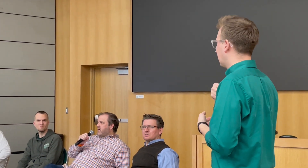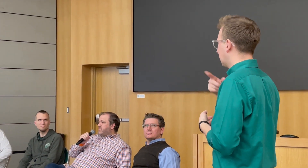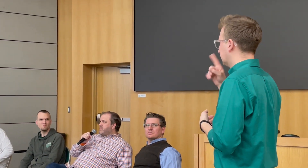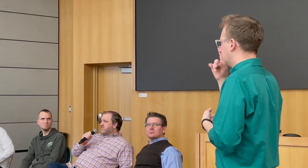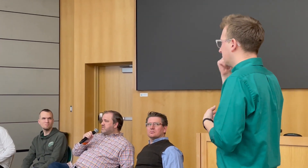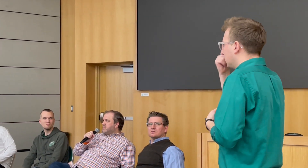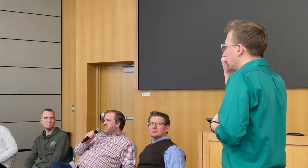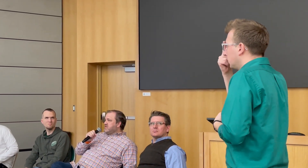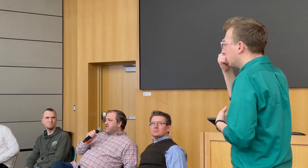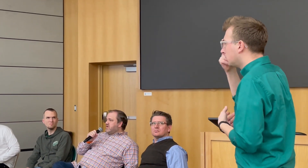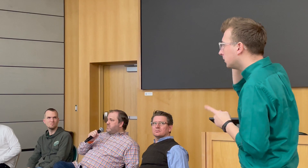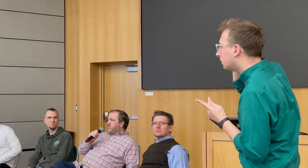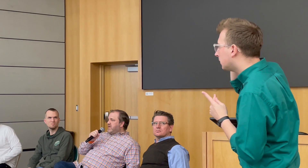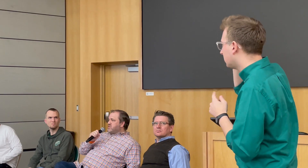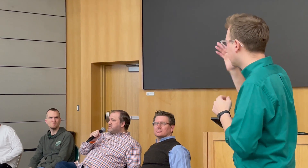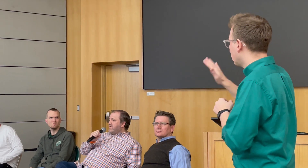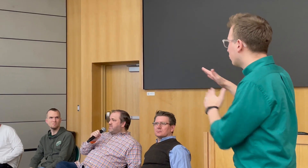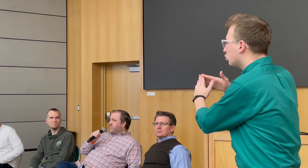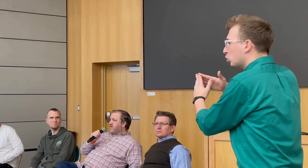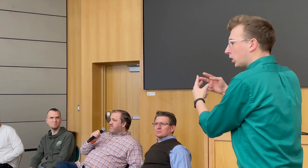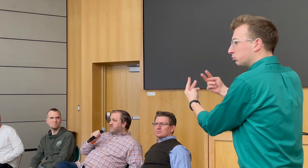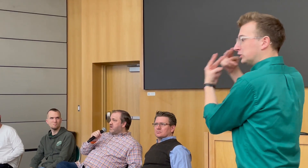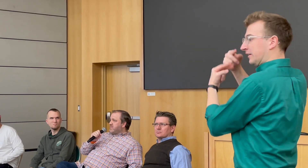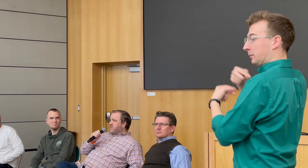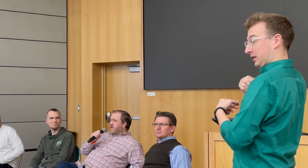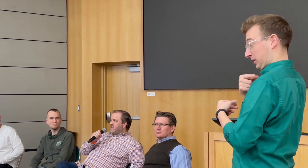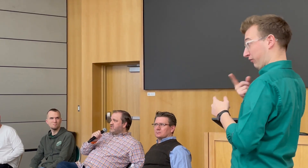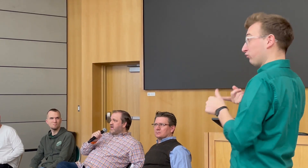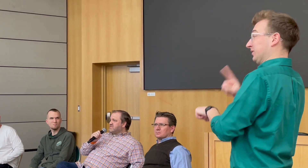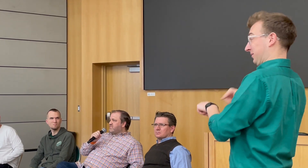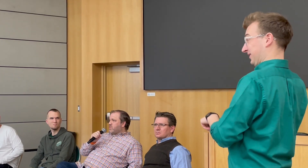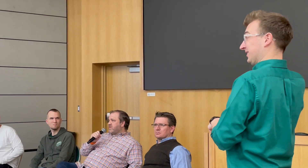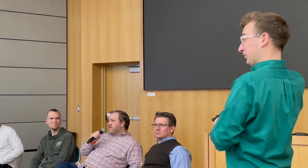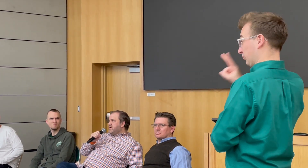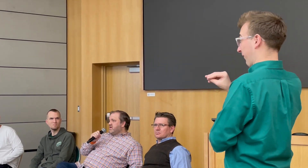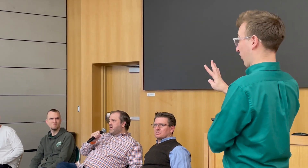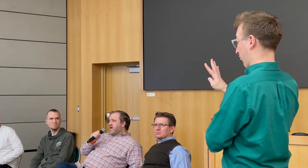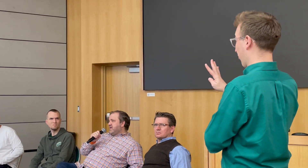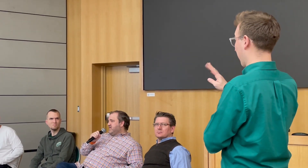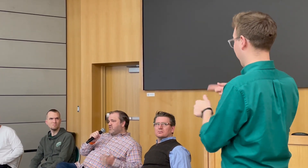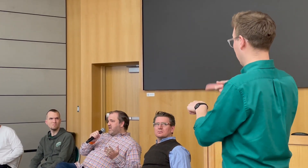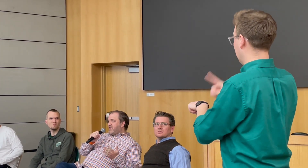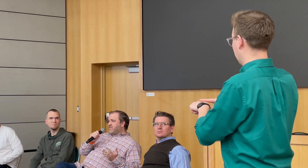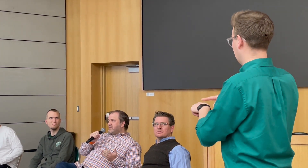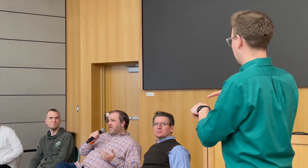how people in the community perceive me when I first got my in 2004 I don't care